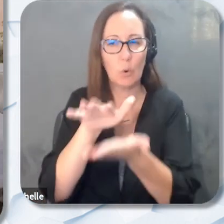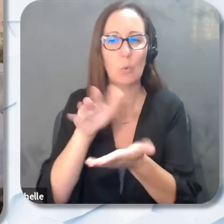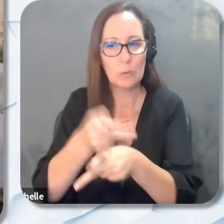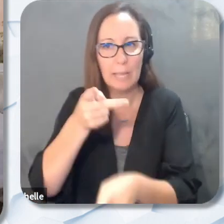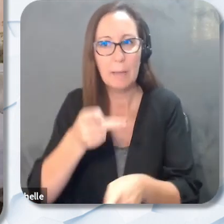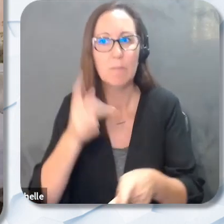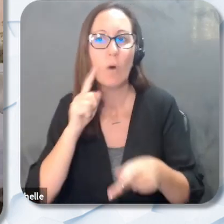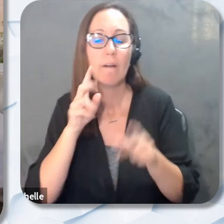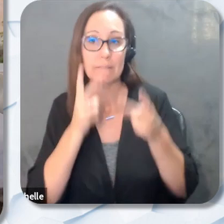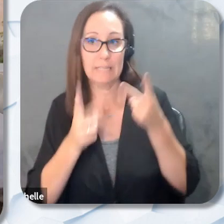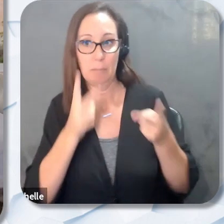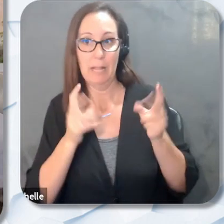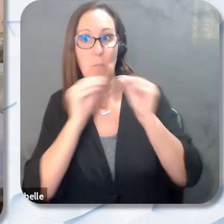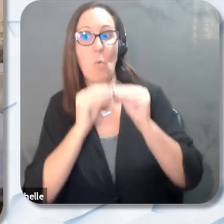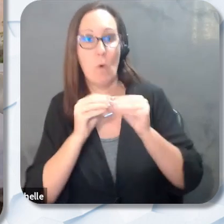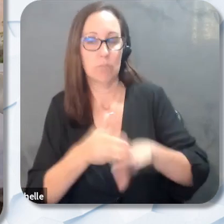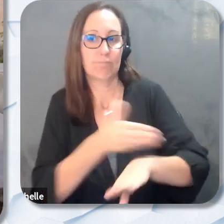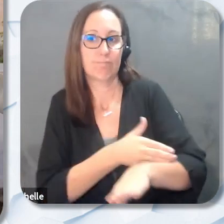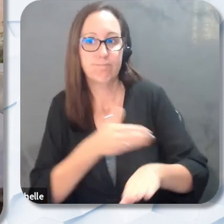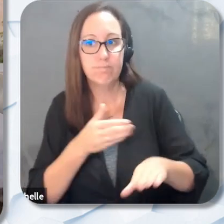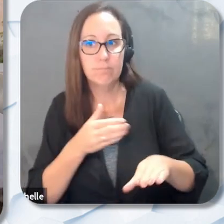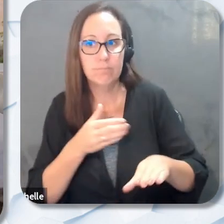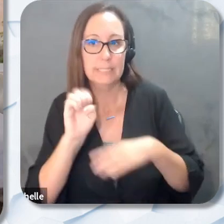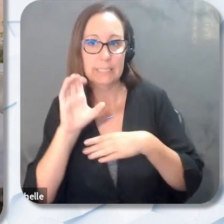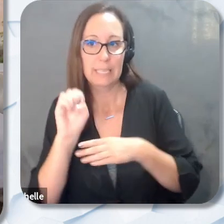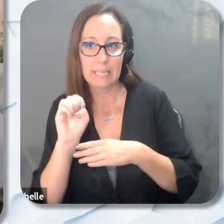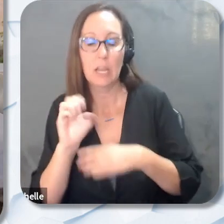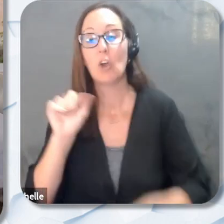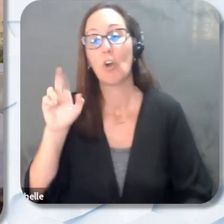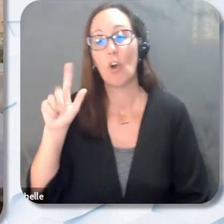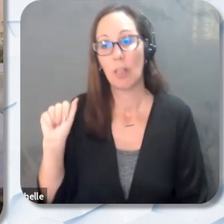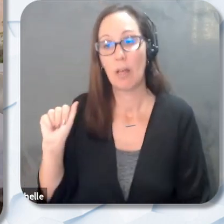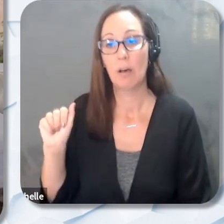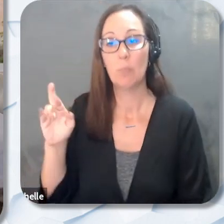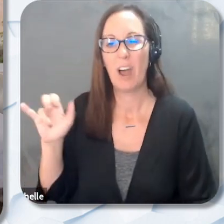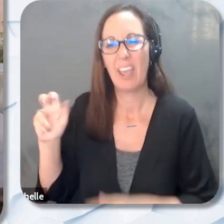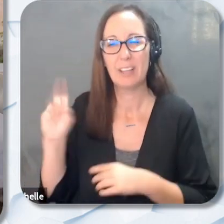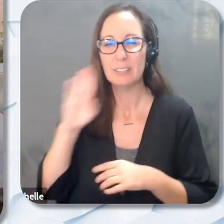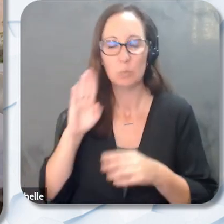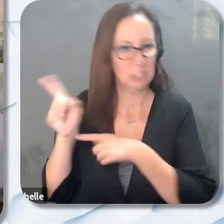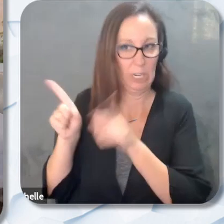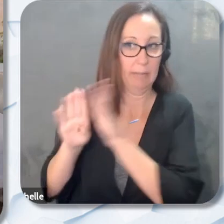EC in your district and Carla Brian tells create that and she'll be on the panel later on next.